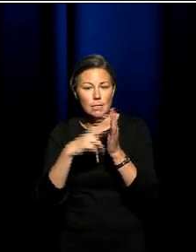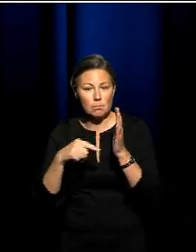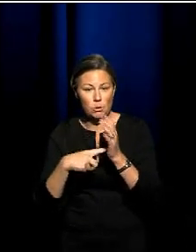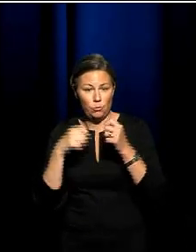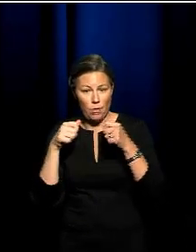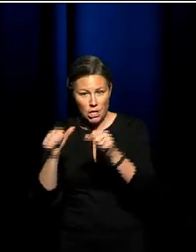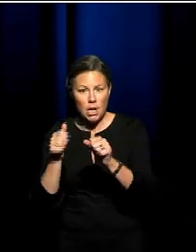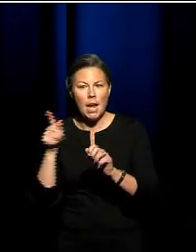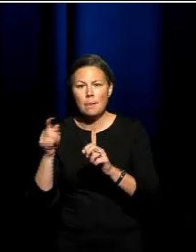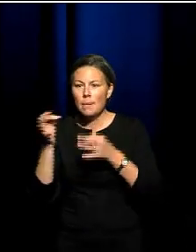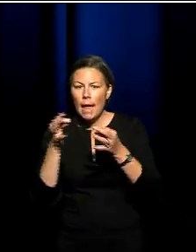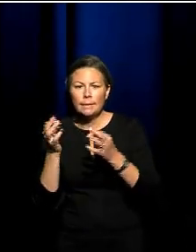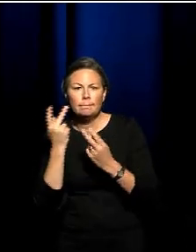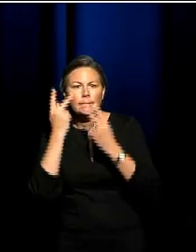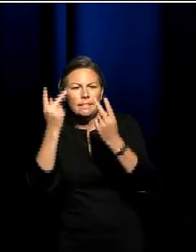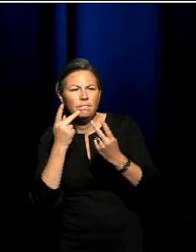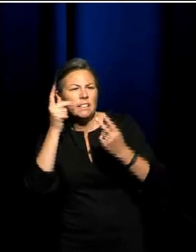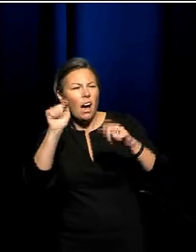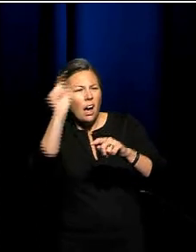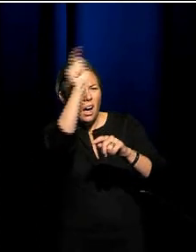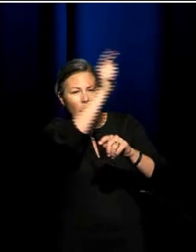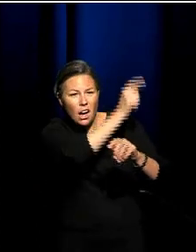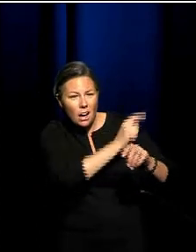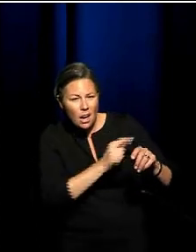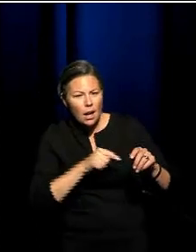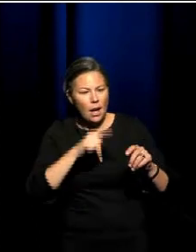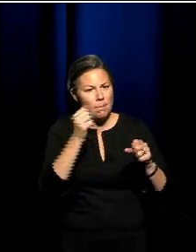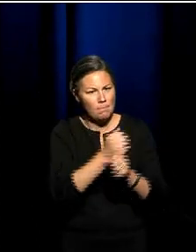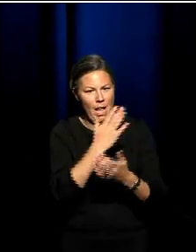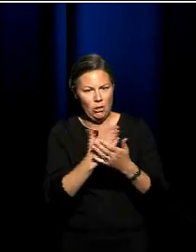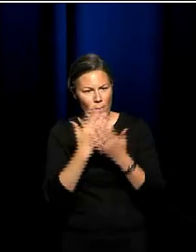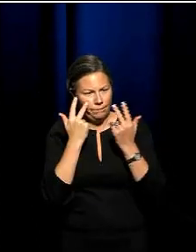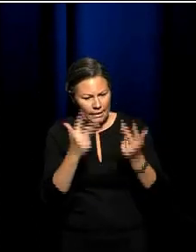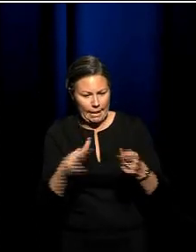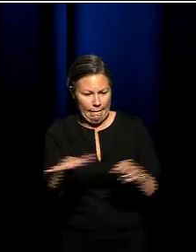communities are heard. The Commission has a genuine desire to listen and learn